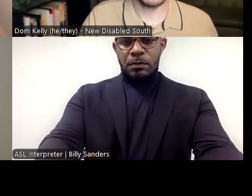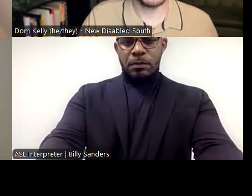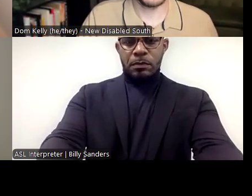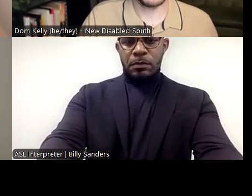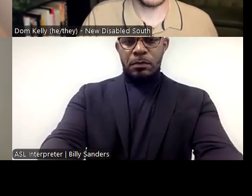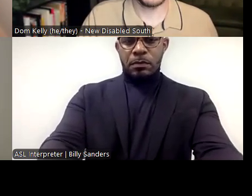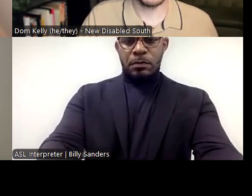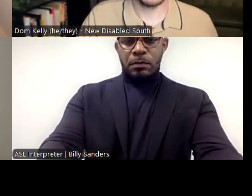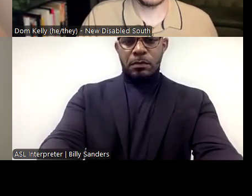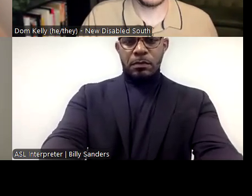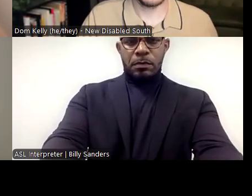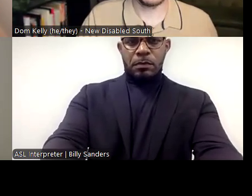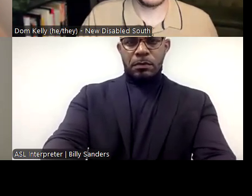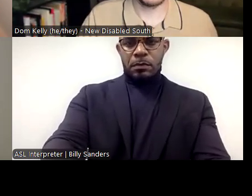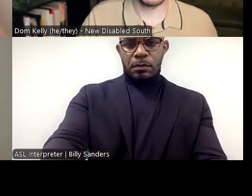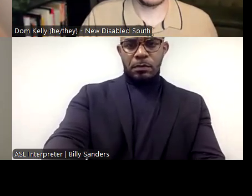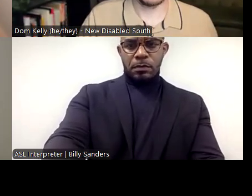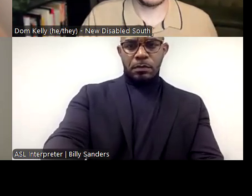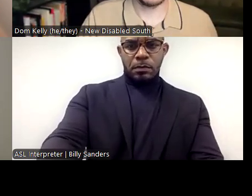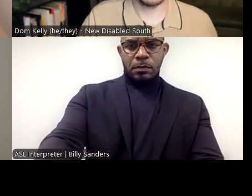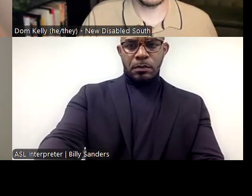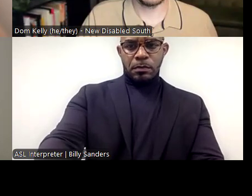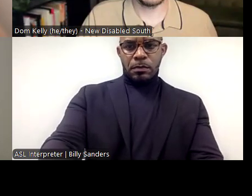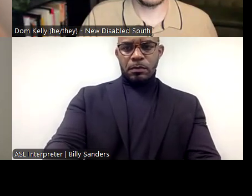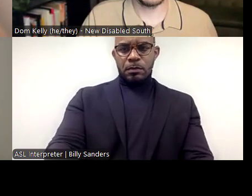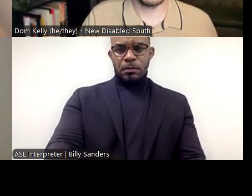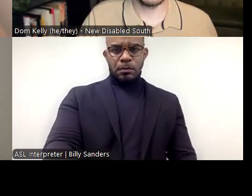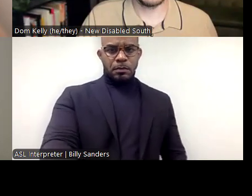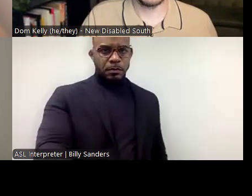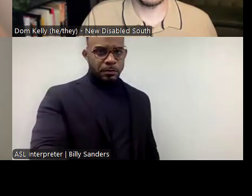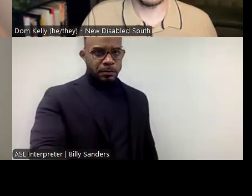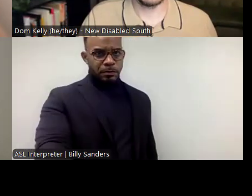has worked on healthcare, transportation, voting rights,